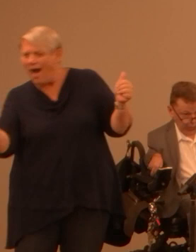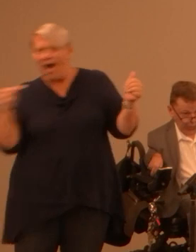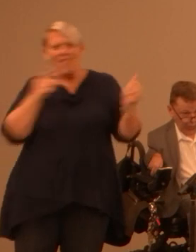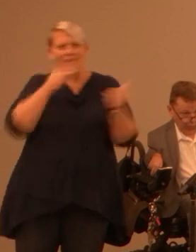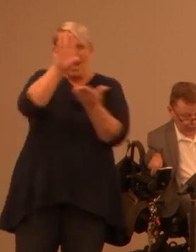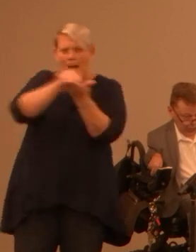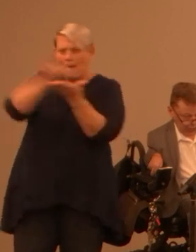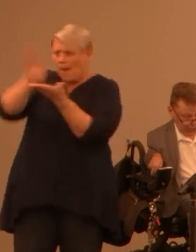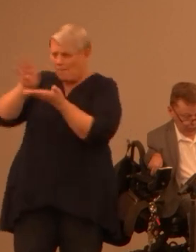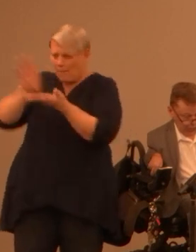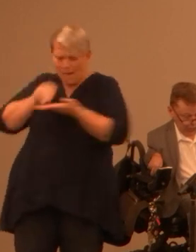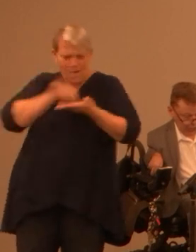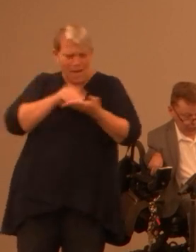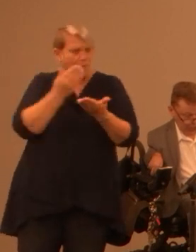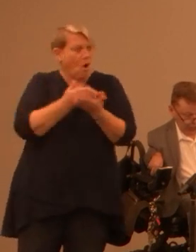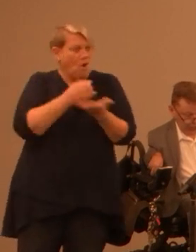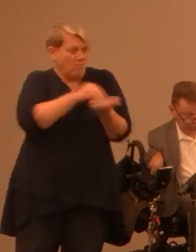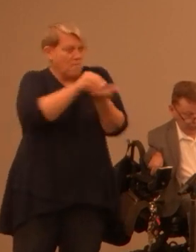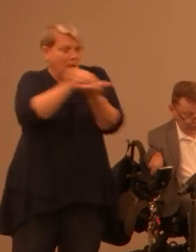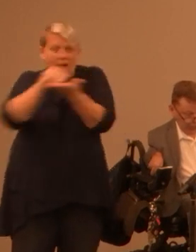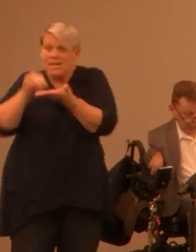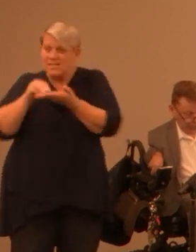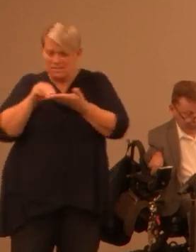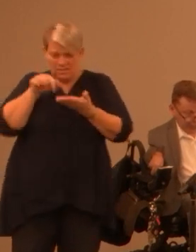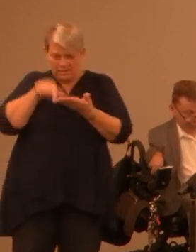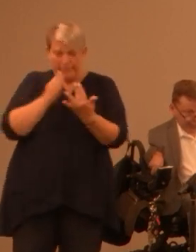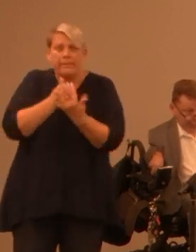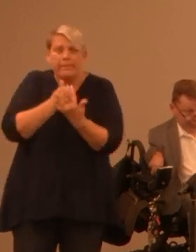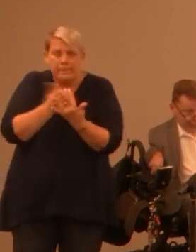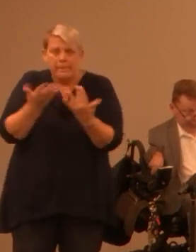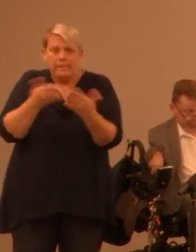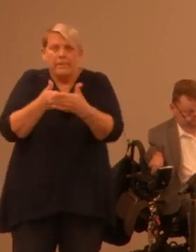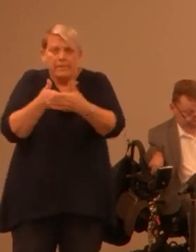onto the market even today that are inaccessible, that actually can't